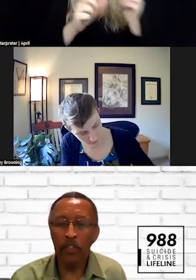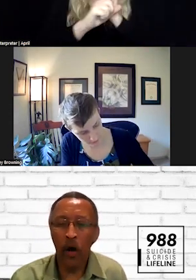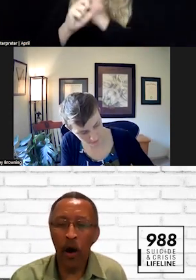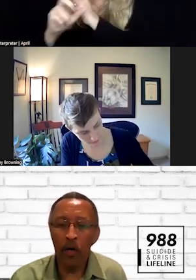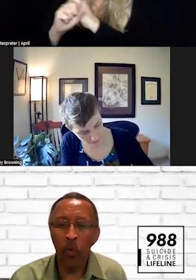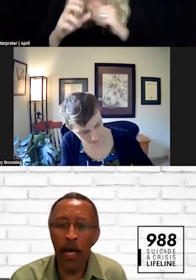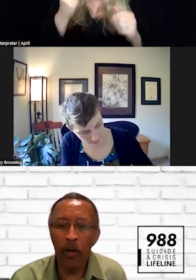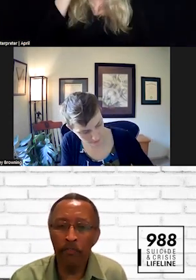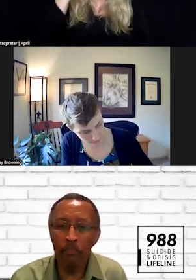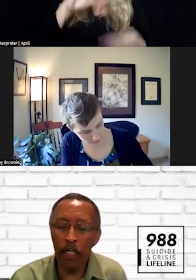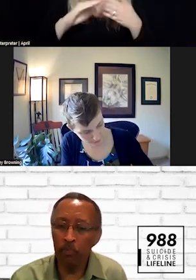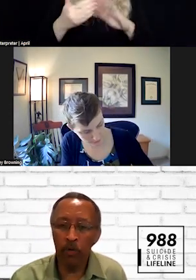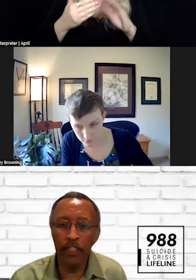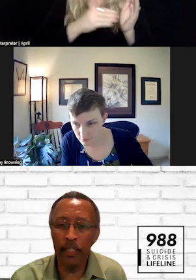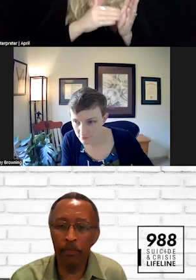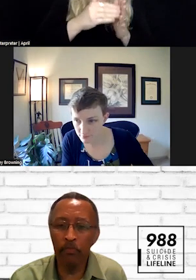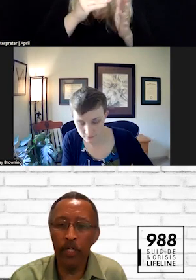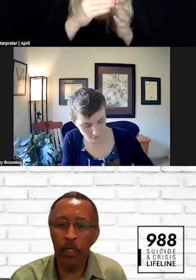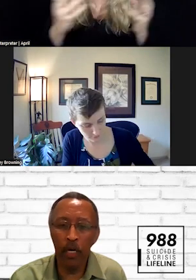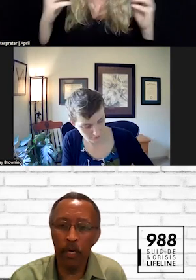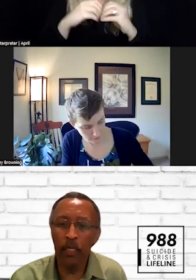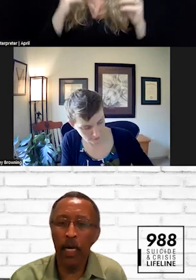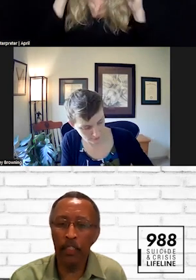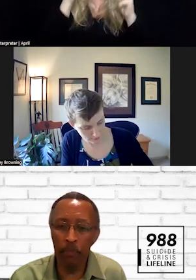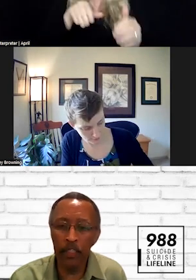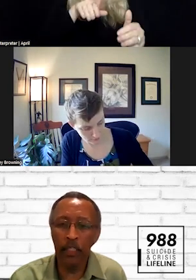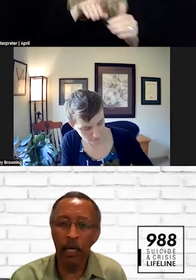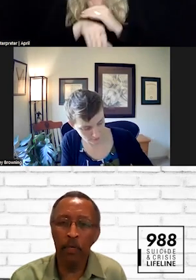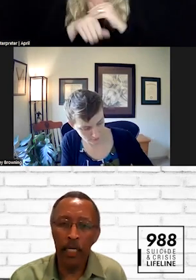COMMUNITIES ARE MORE RECEPTIVE WHEN YOU COME IN AND SPEAK TO THEM